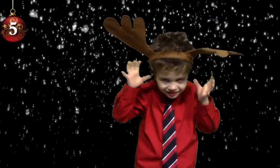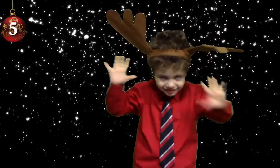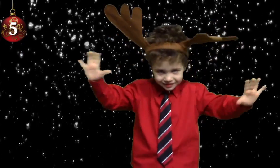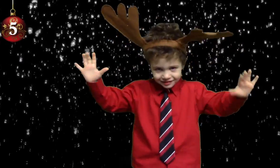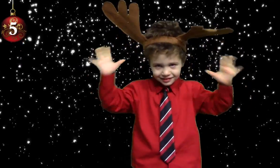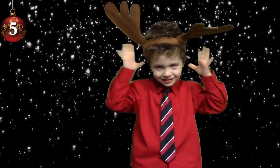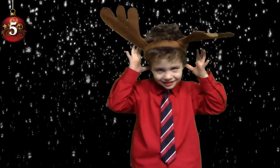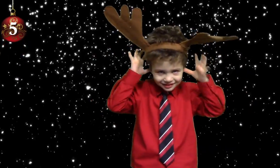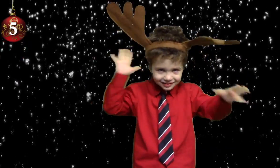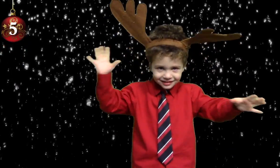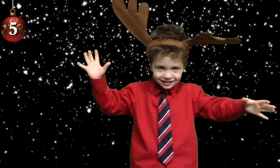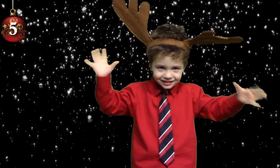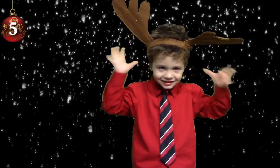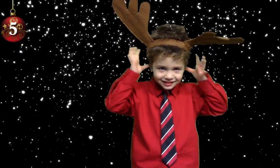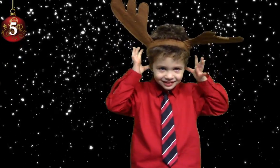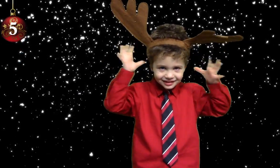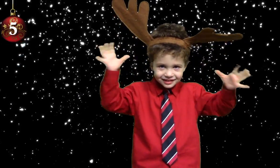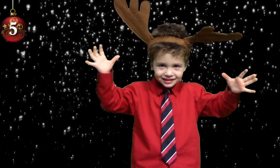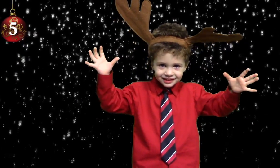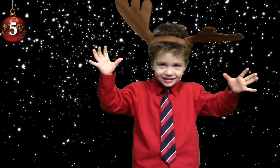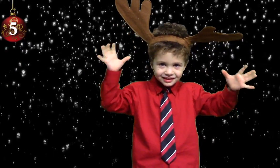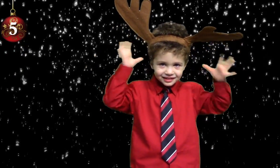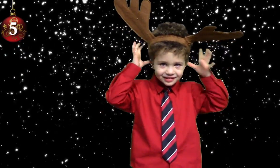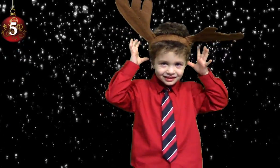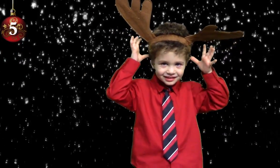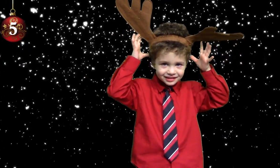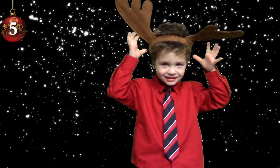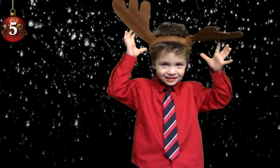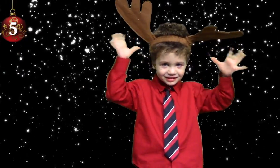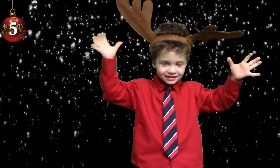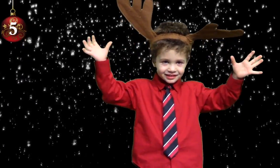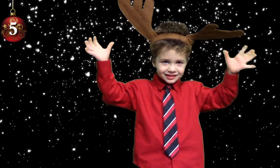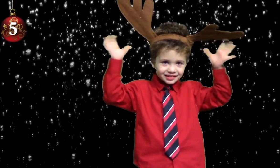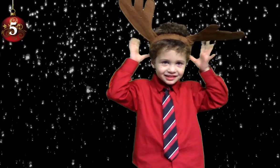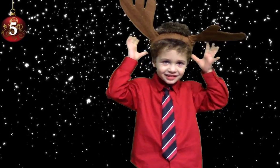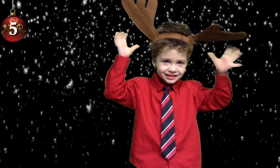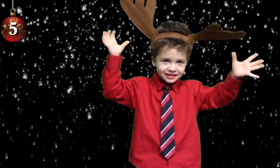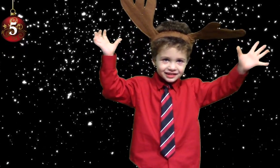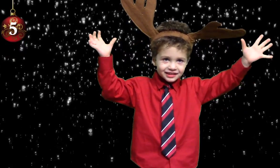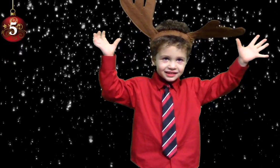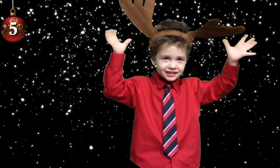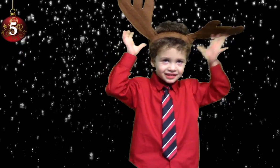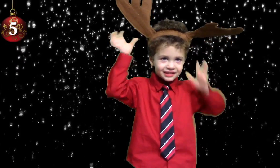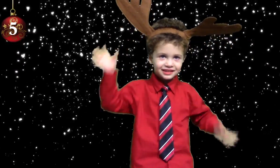REINDEER